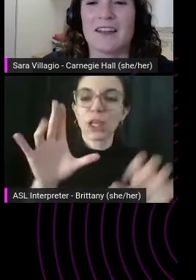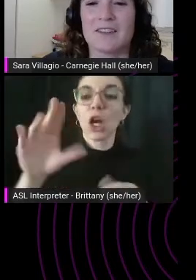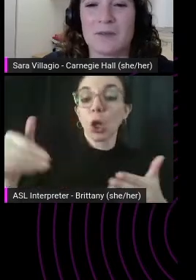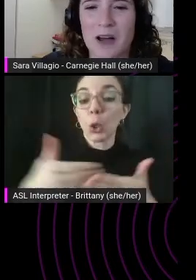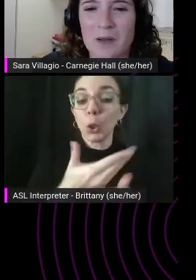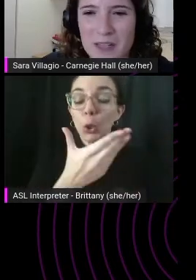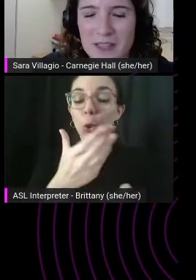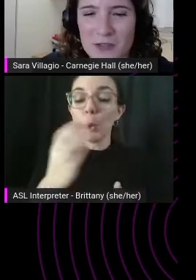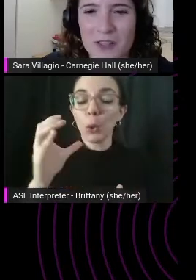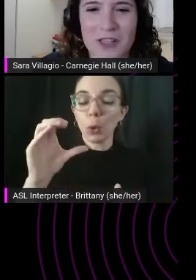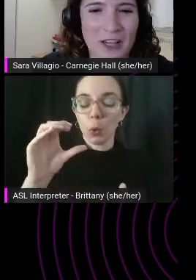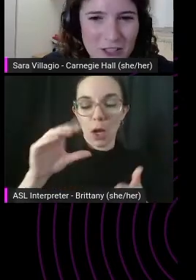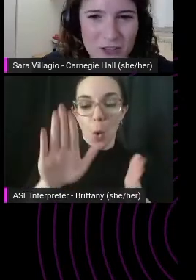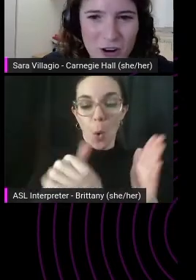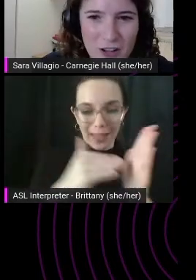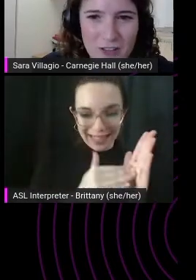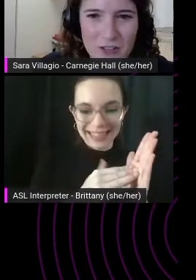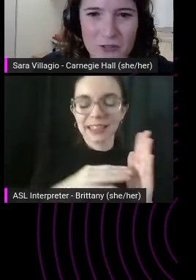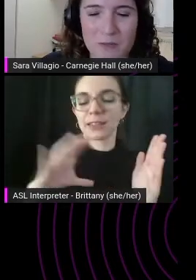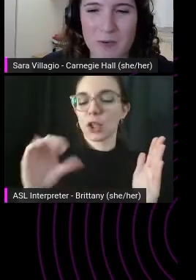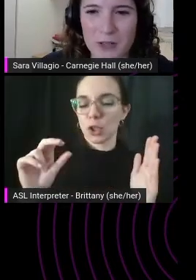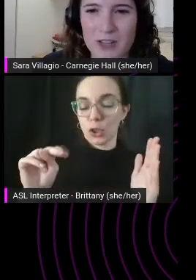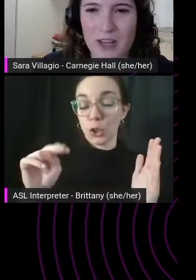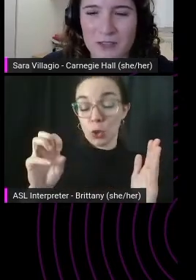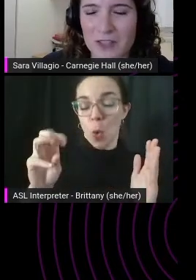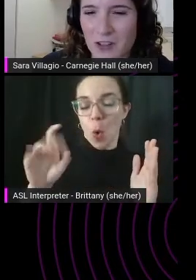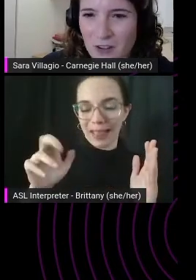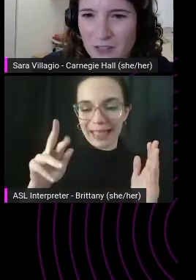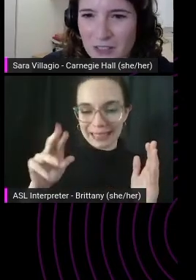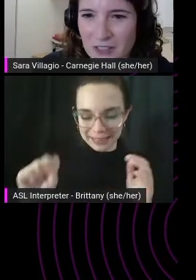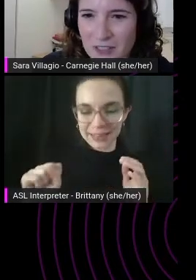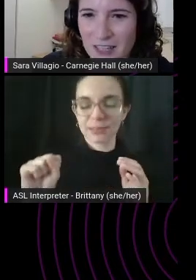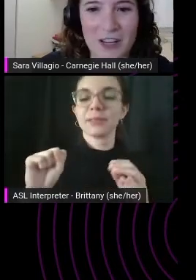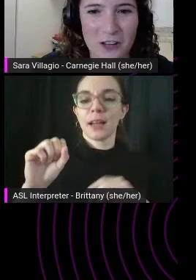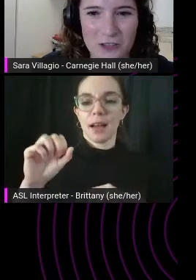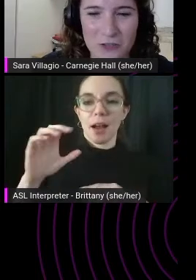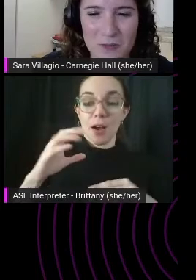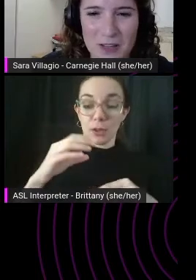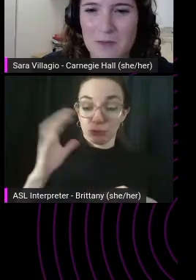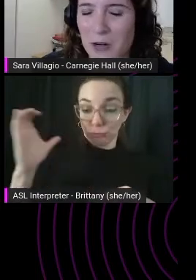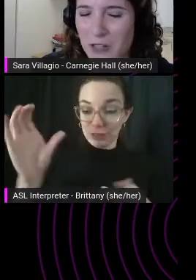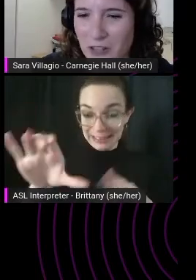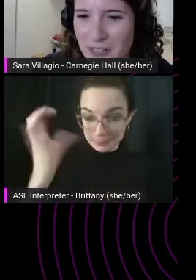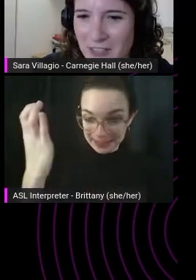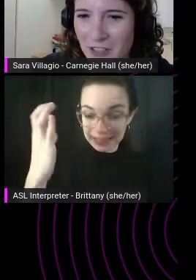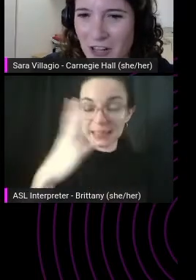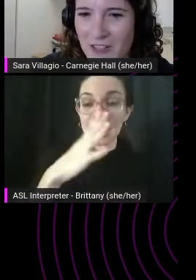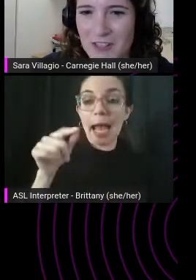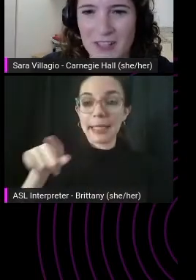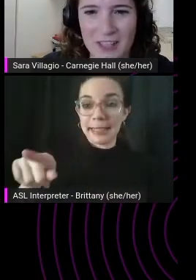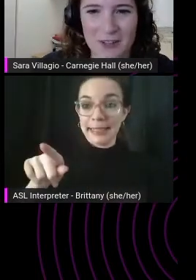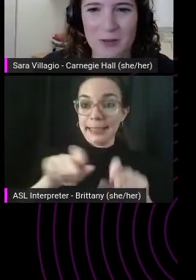And Bobby drew the lucky straw to burst out of his office in costume as a Mardi Gras Santa Claus